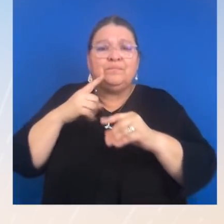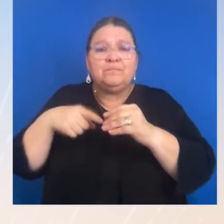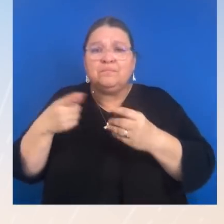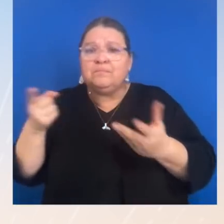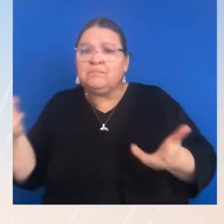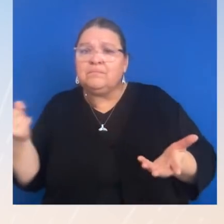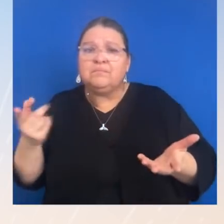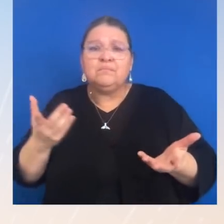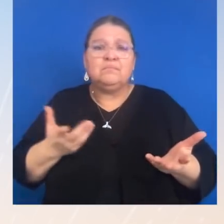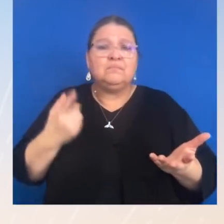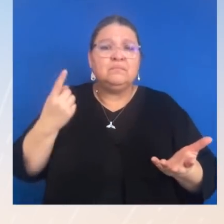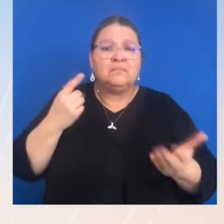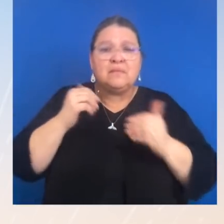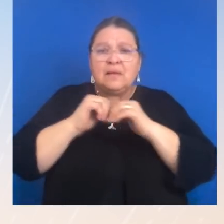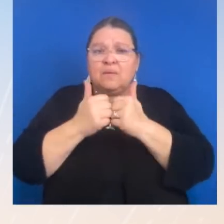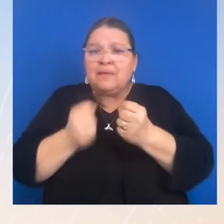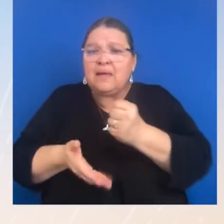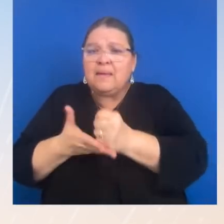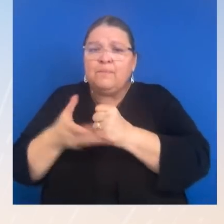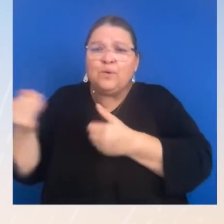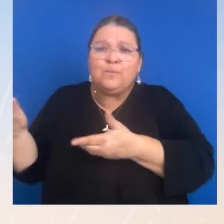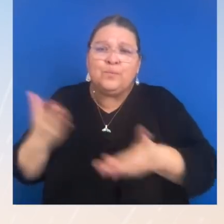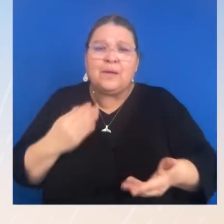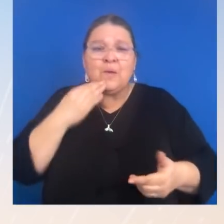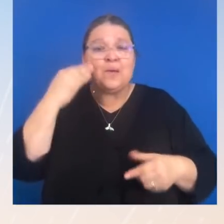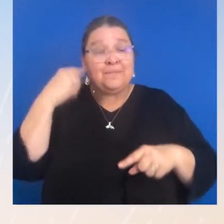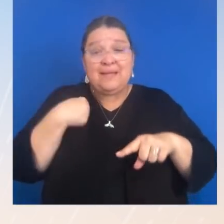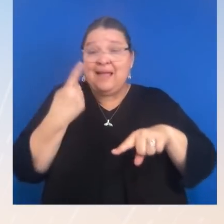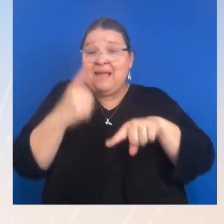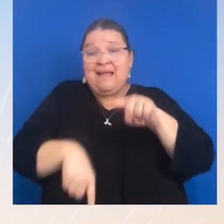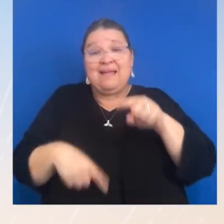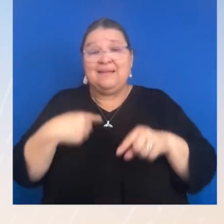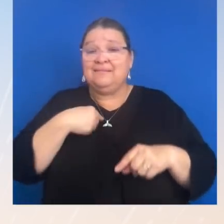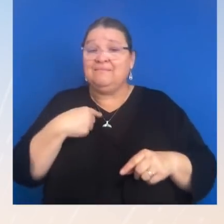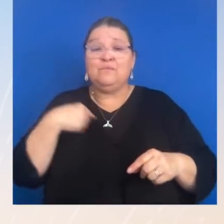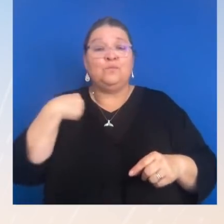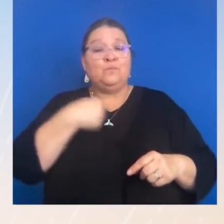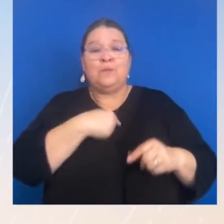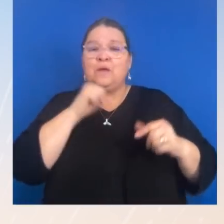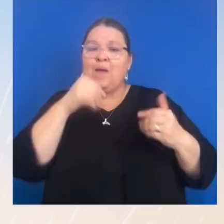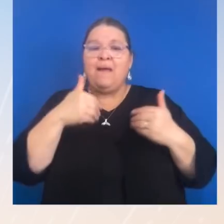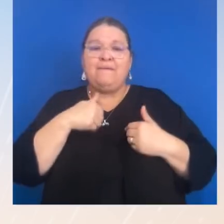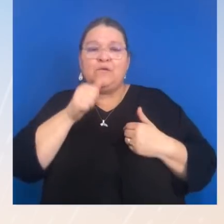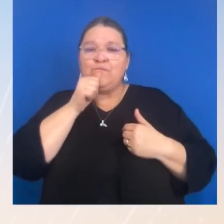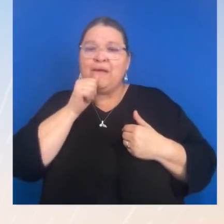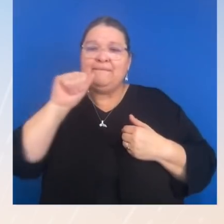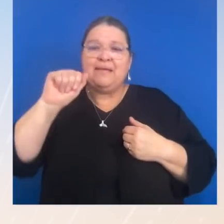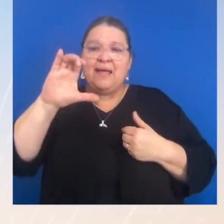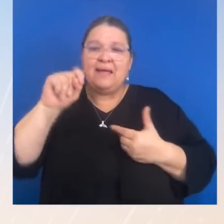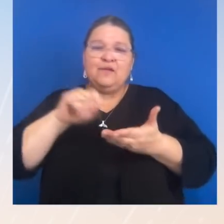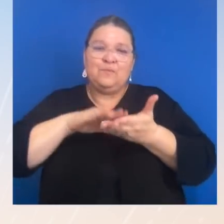We don't have a Privacy Act waiver, I would say again. But also for any American citizen held, we typically do not get into specifics